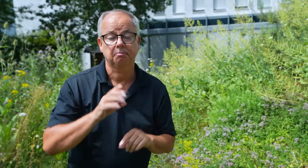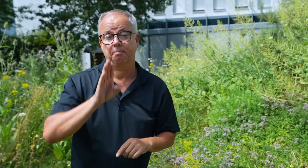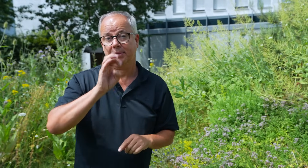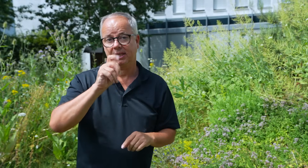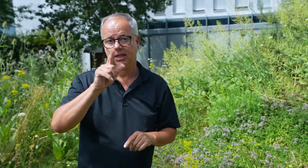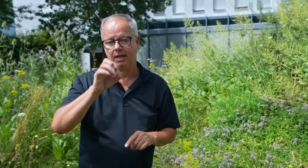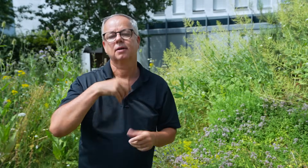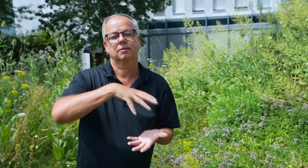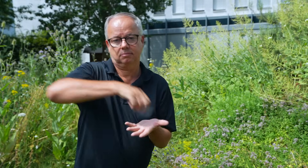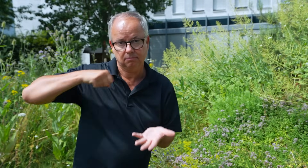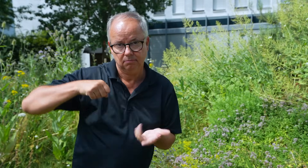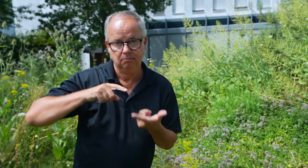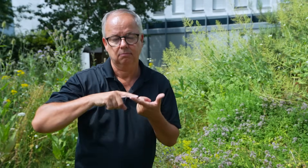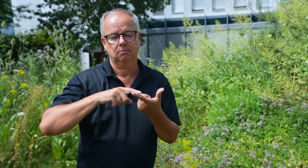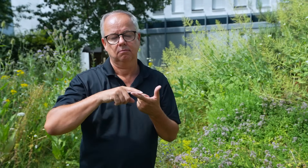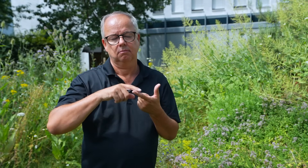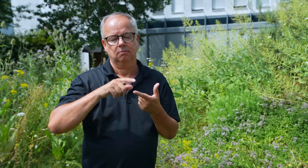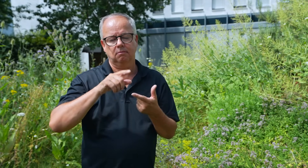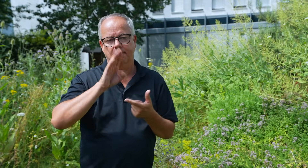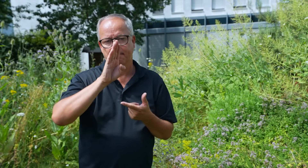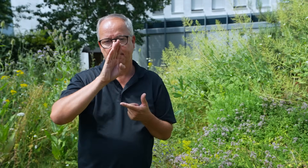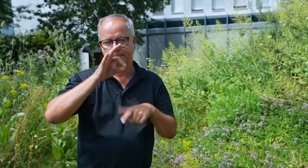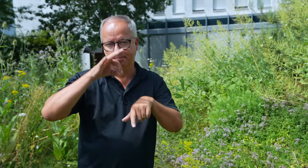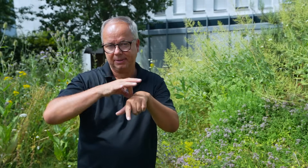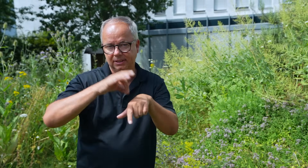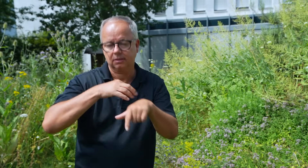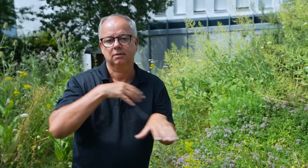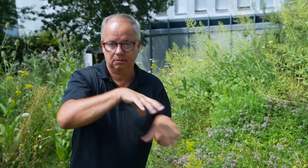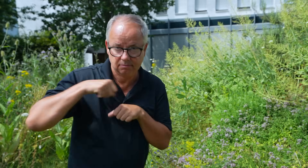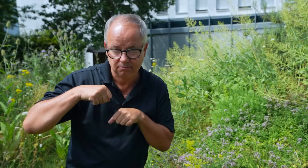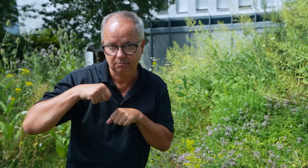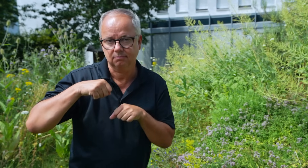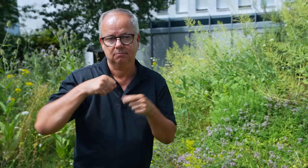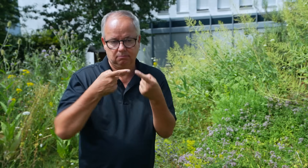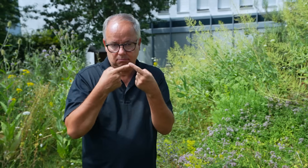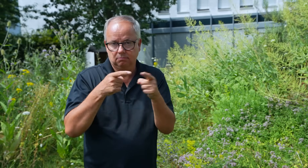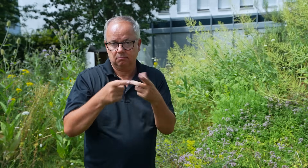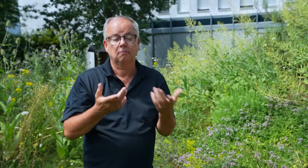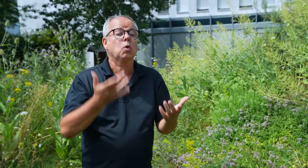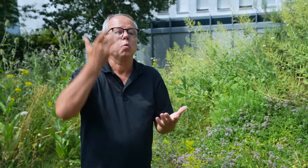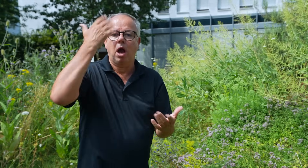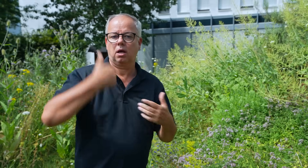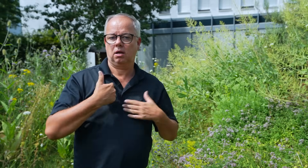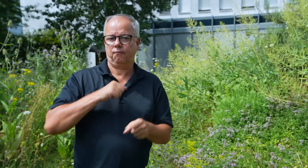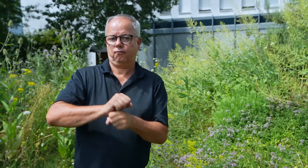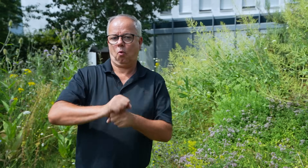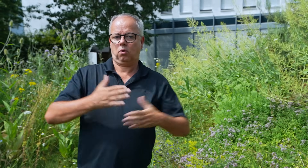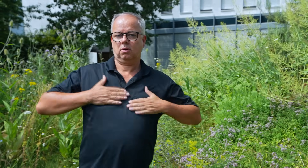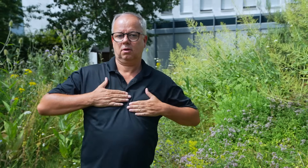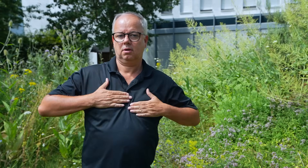but I will take the beetles and bees for my own work.